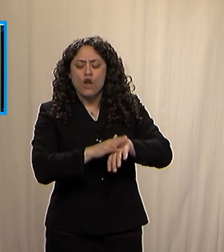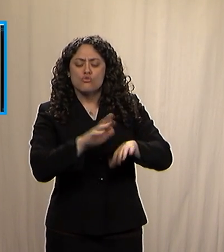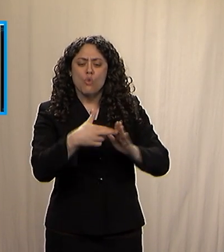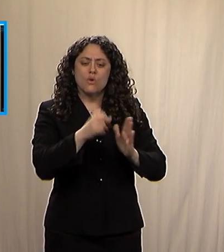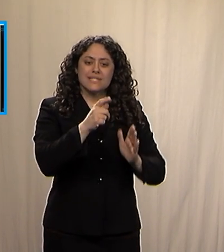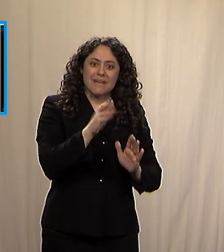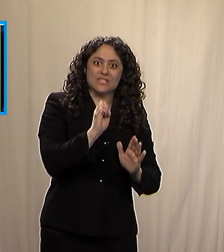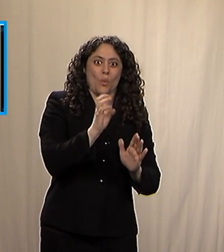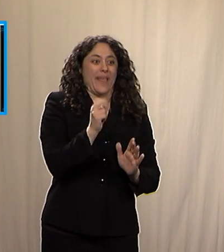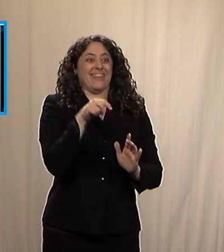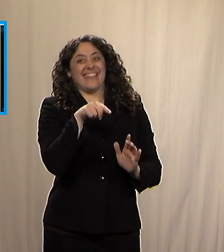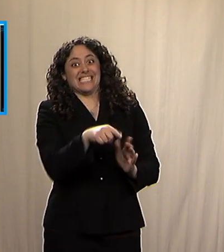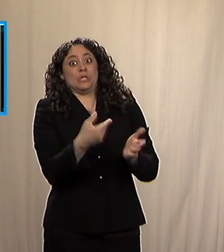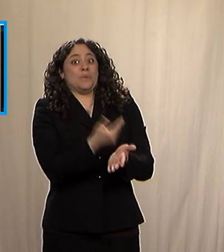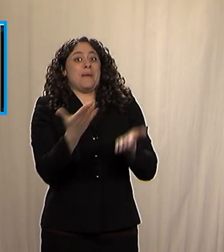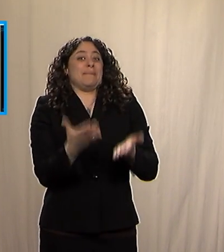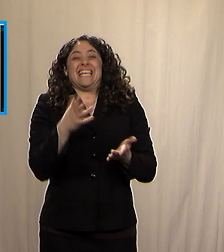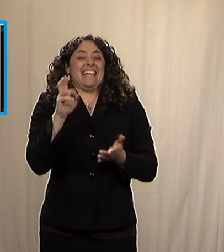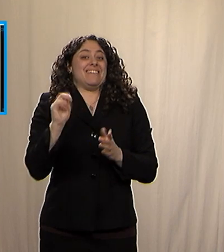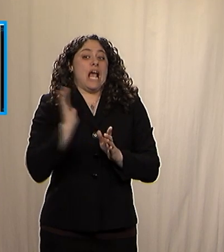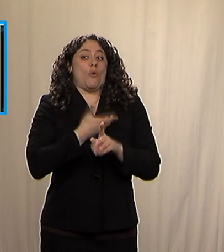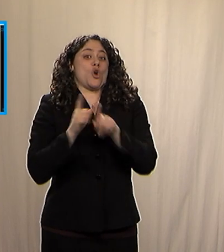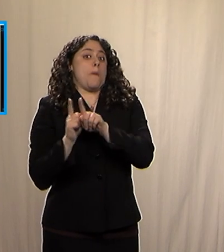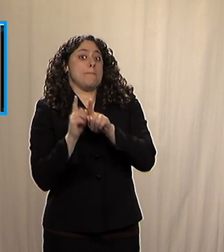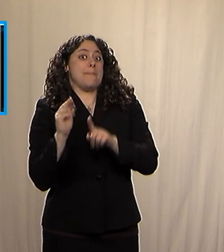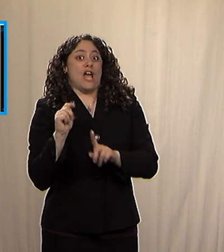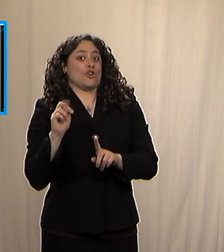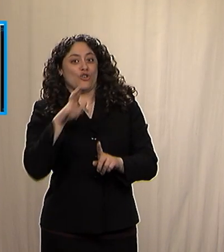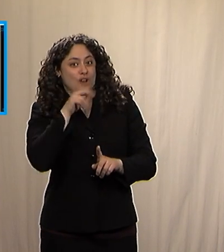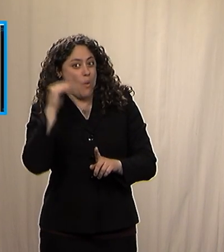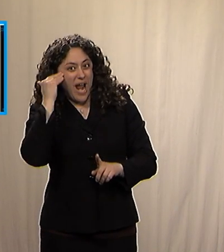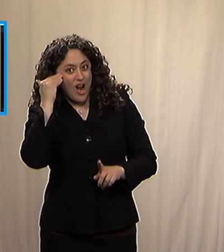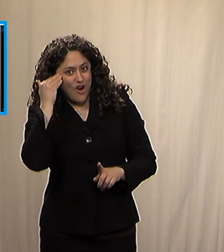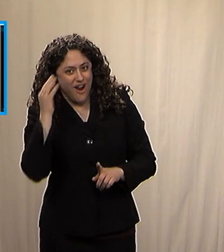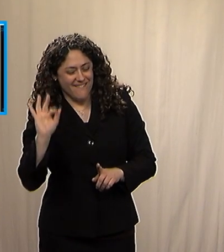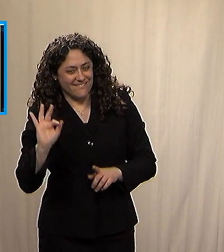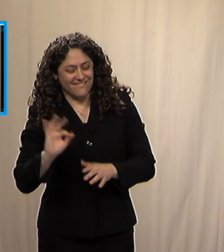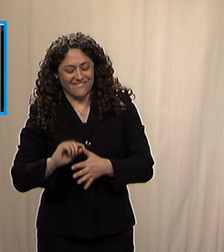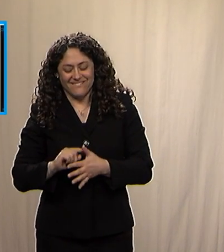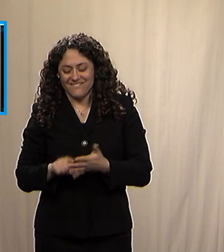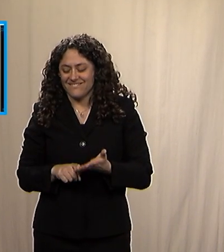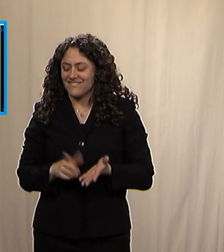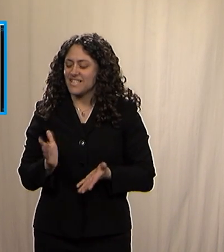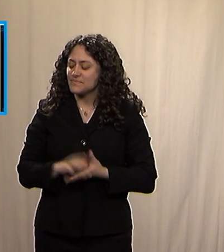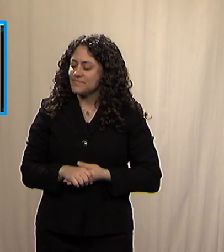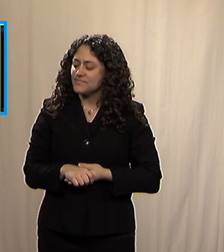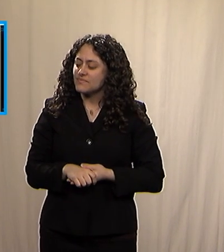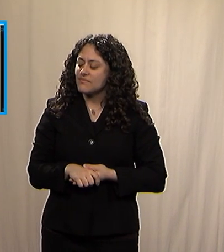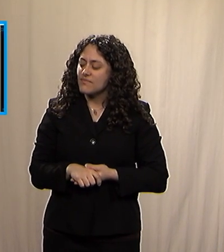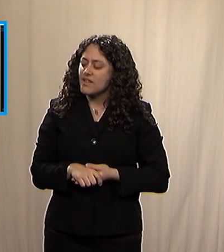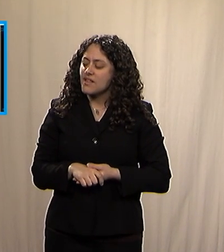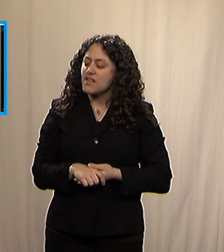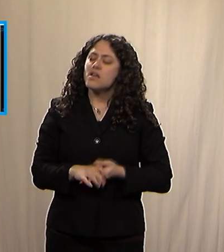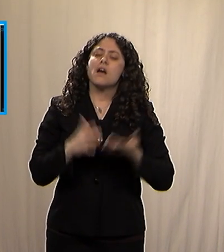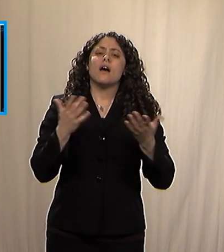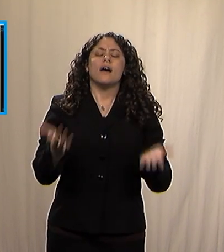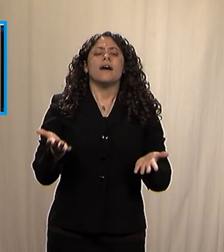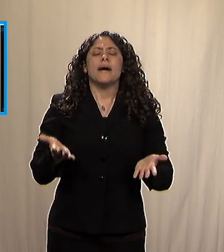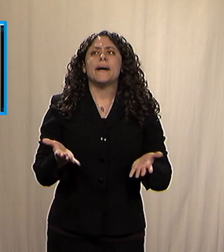that the mentors might not even be aware. Well, I think as I said,